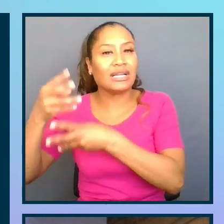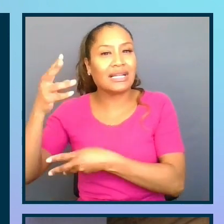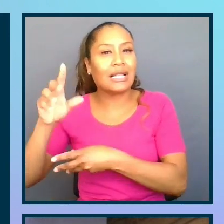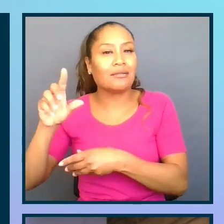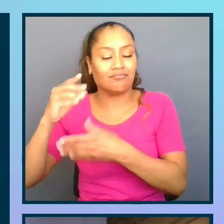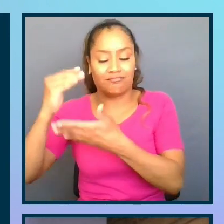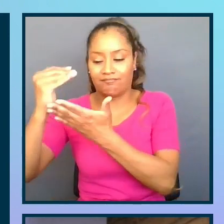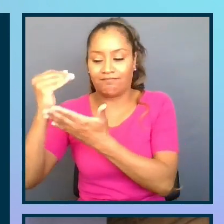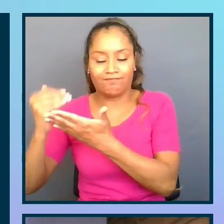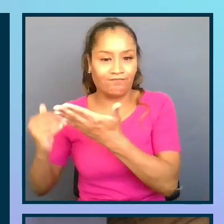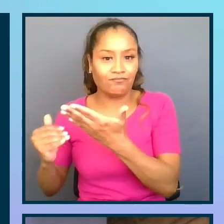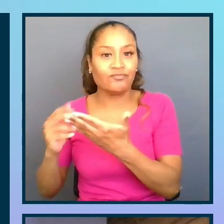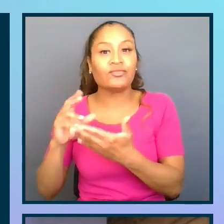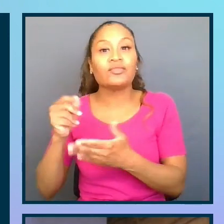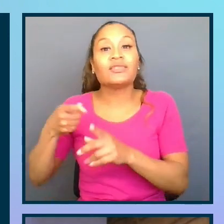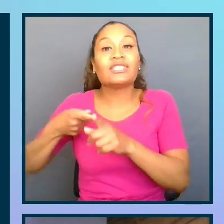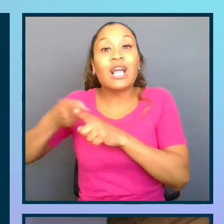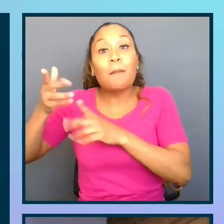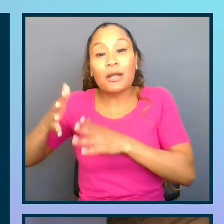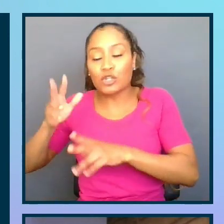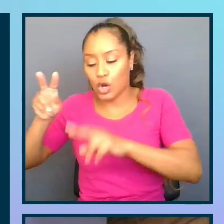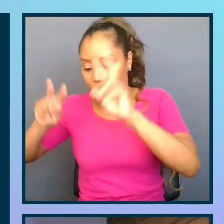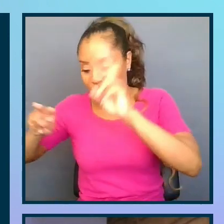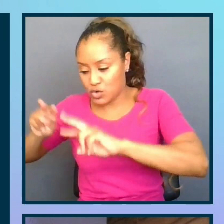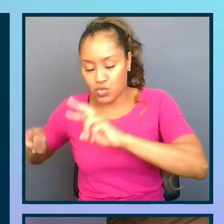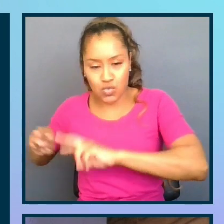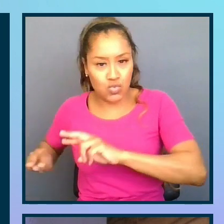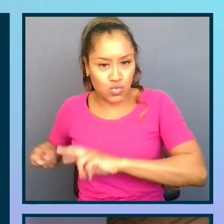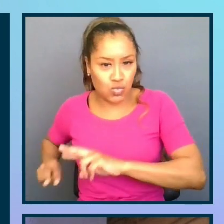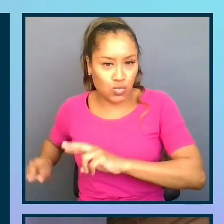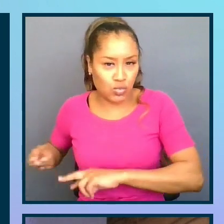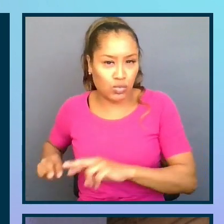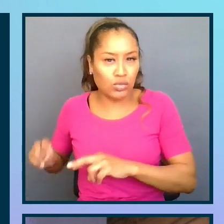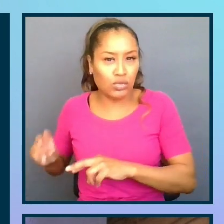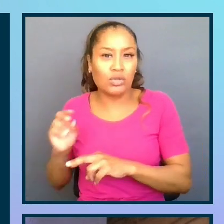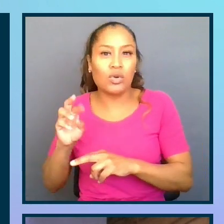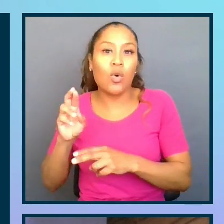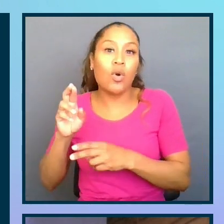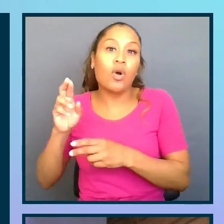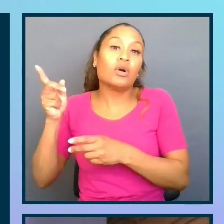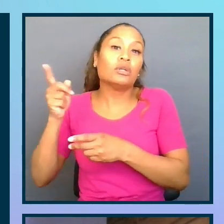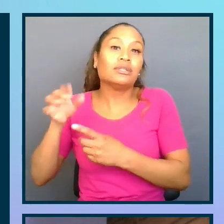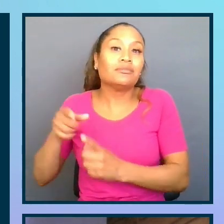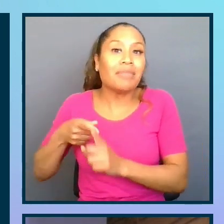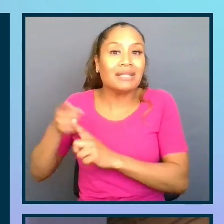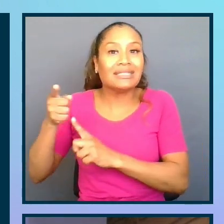and reviewed by a specialist if needed or created by a specialistic, particularly complex.